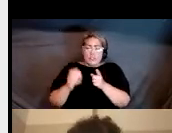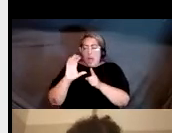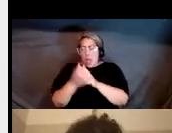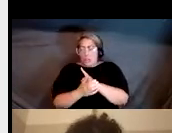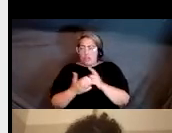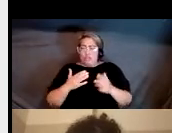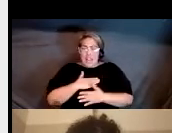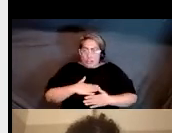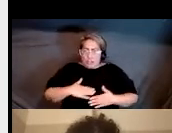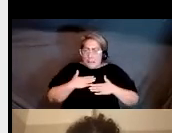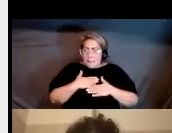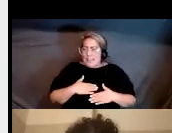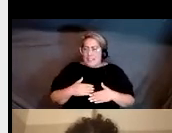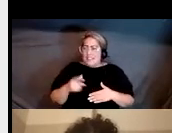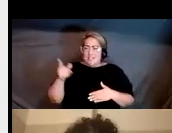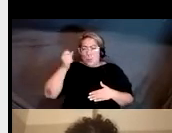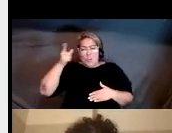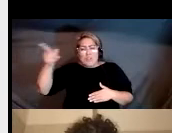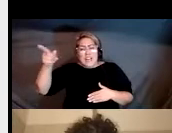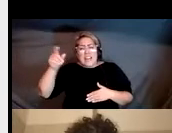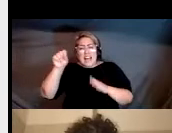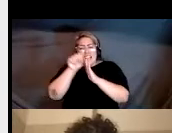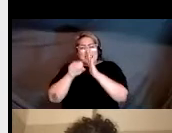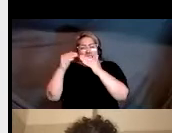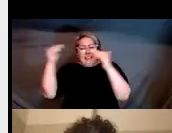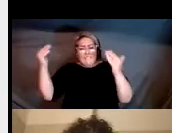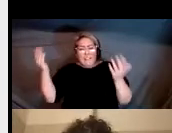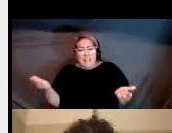. So part of our goal has been